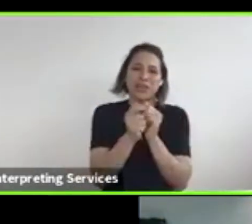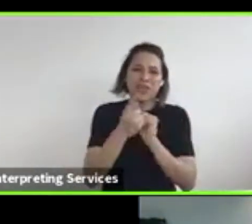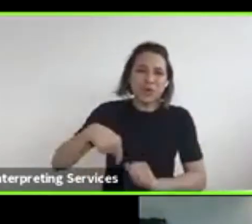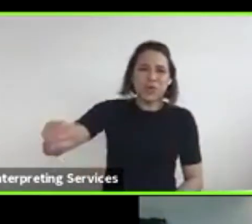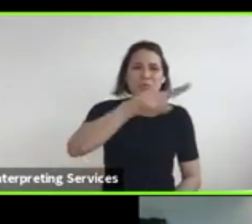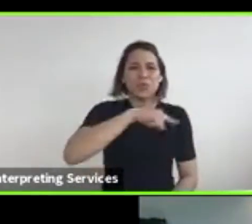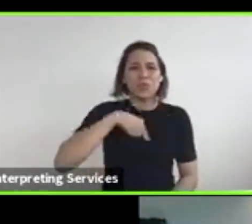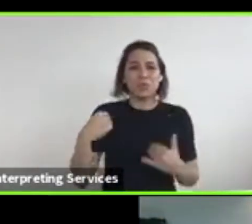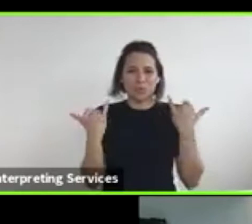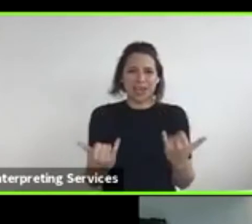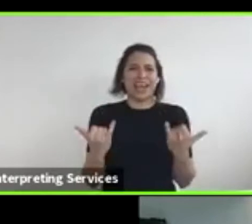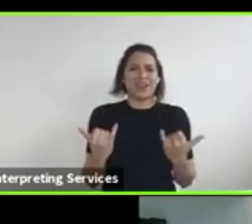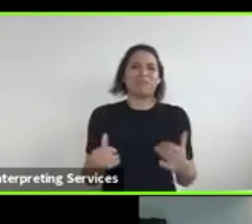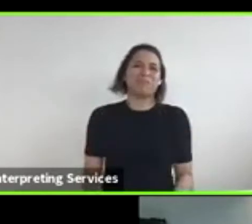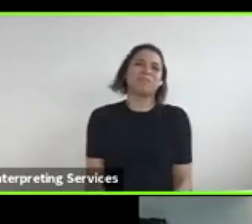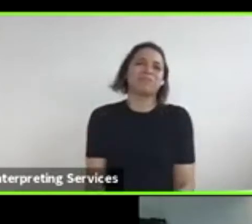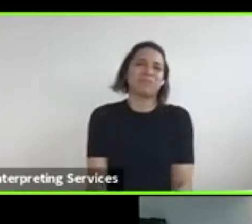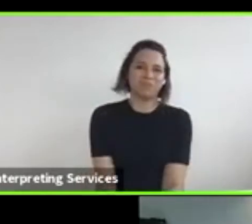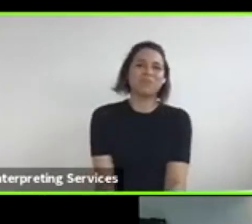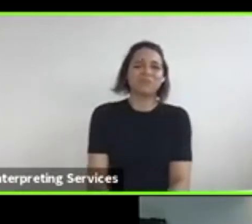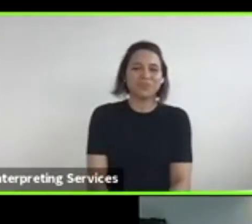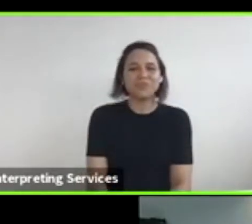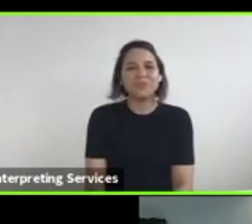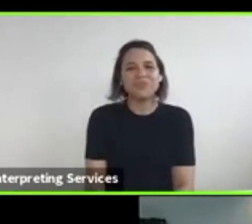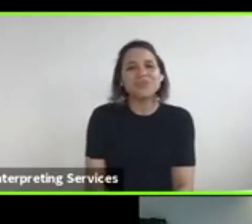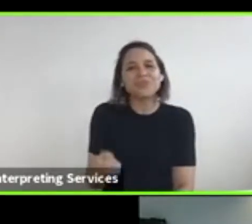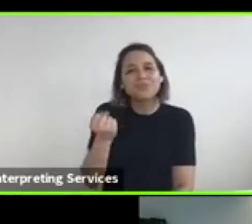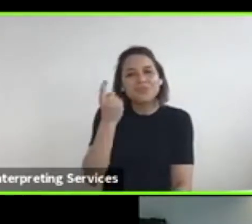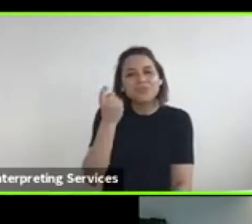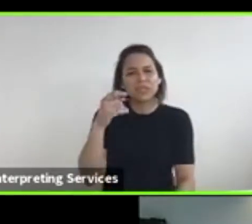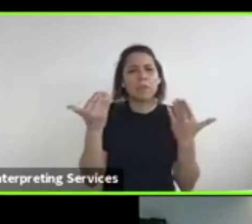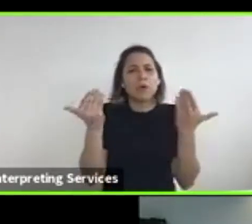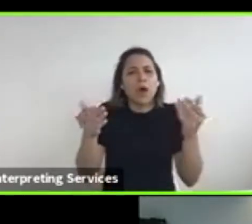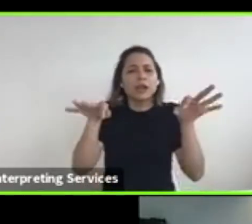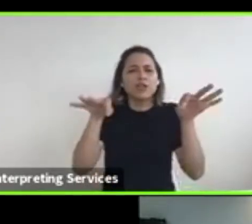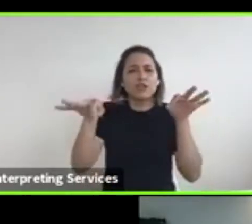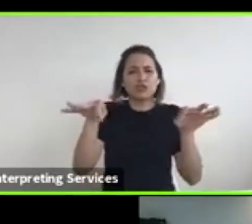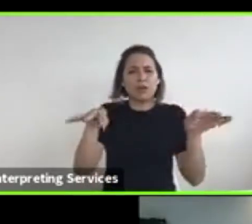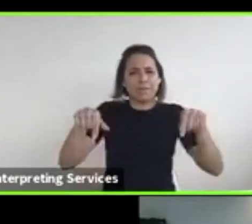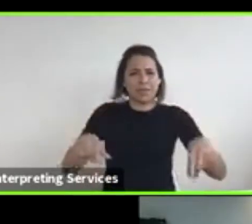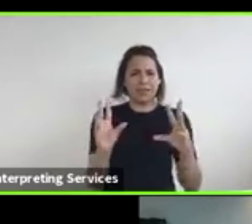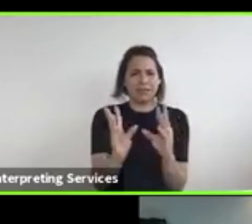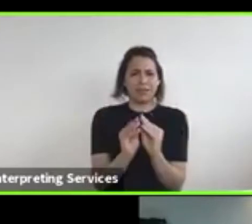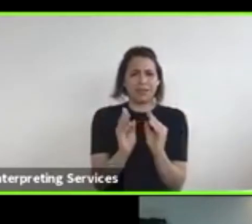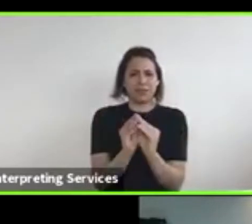THE DESCRIPTION OF THE SESSION, I THINK, IS ONE GOOD PLACE TO START, WHICH,